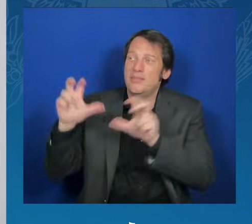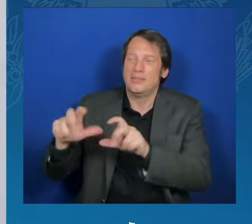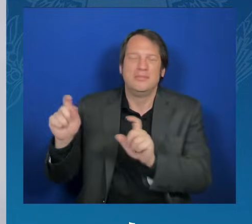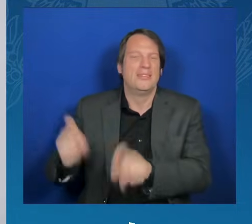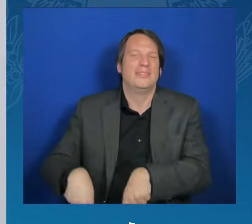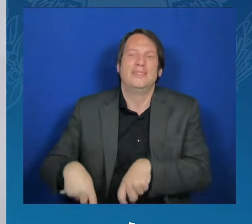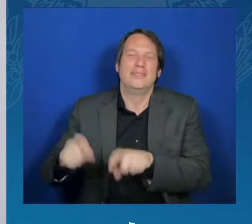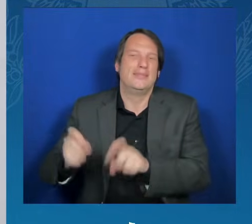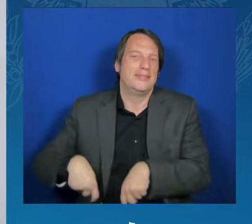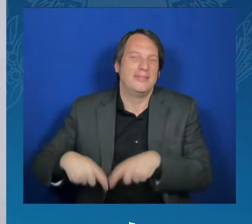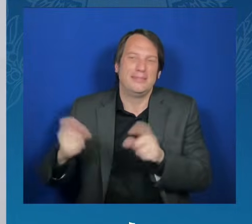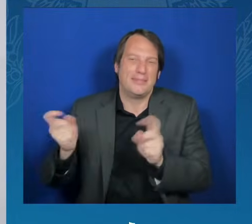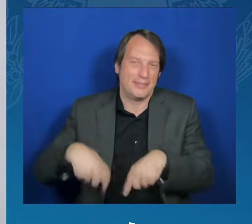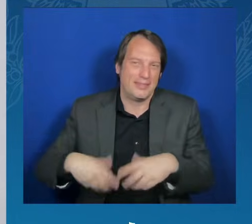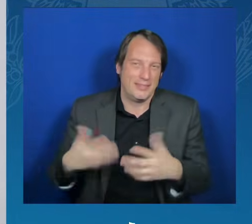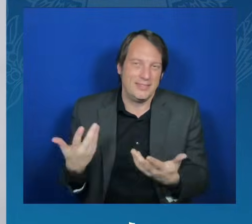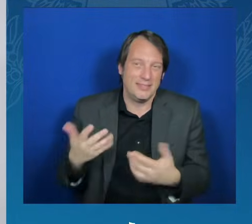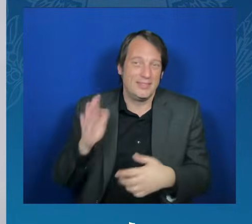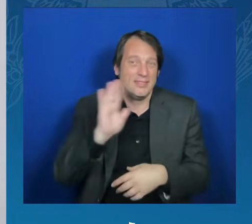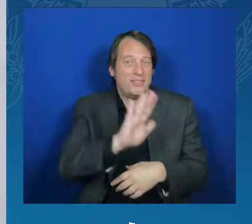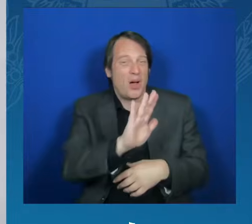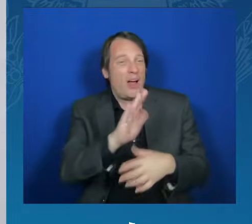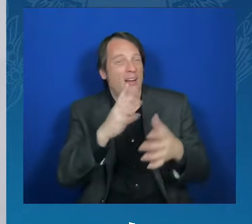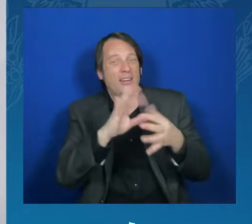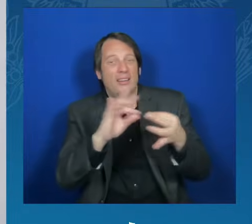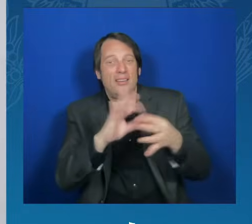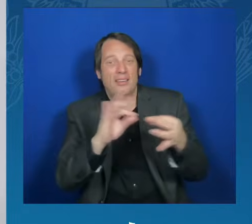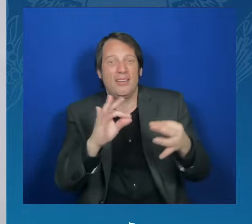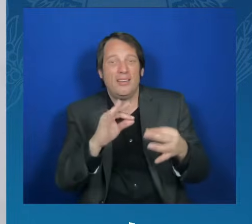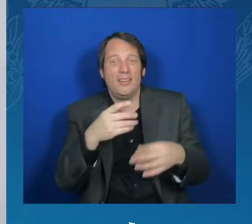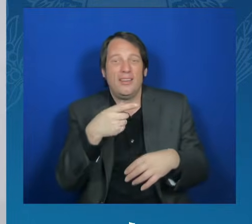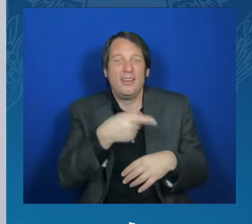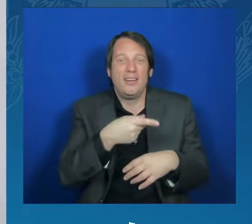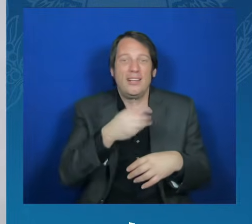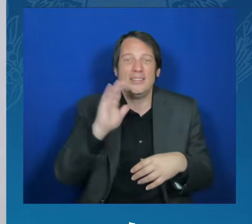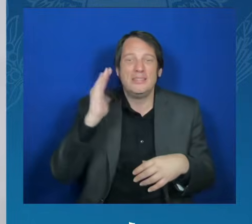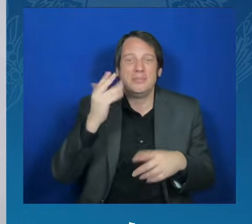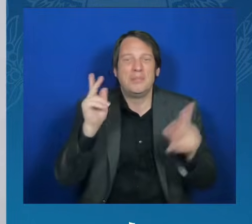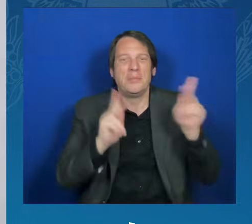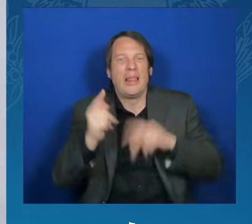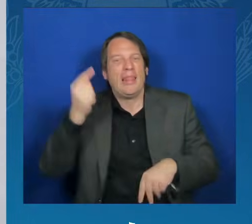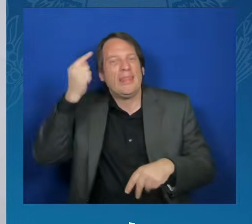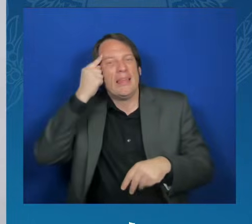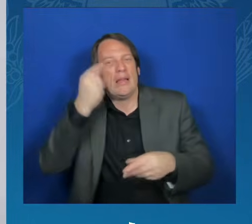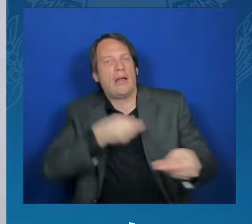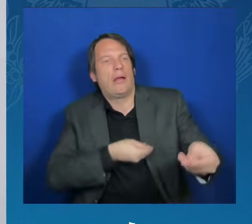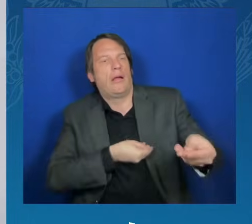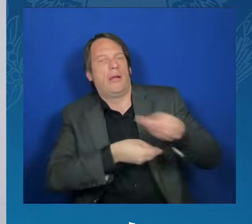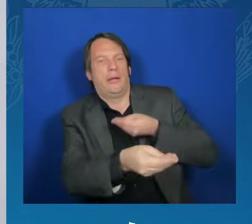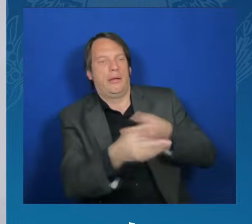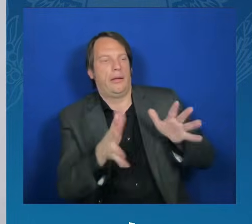certainly, when I was there, the press asked me almost every day: Are you here because of China? And my answer was,